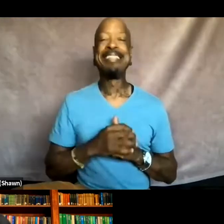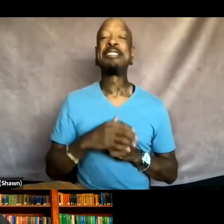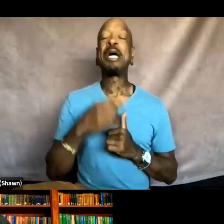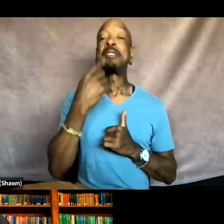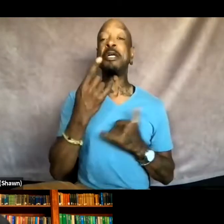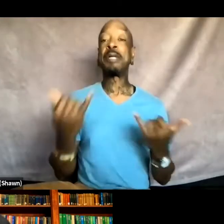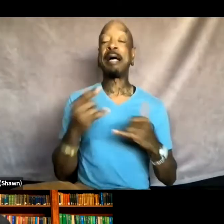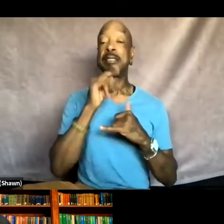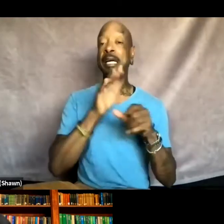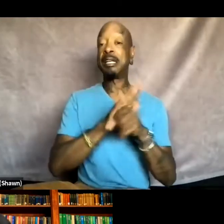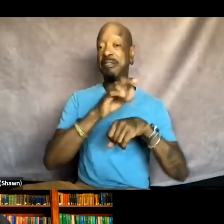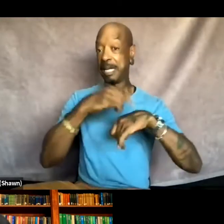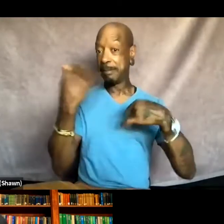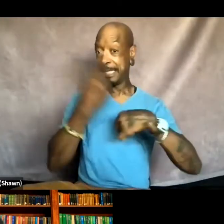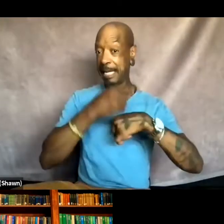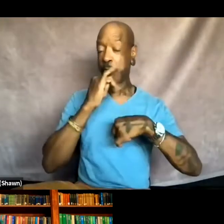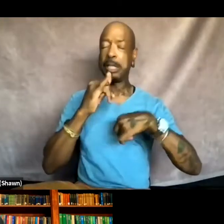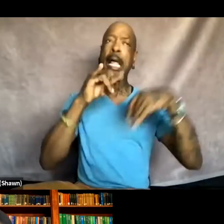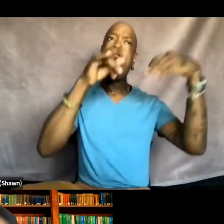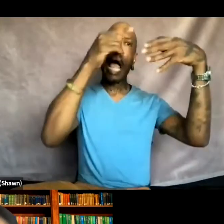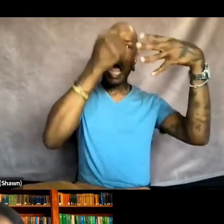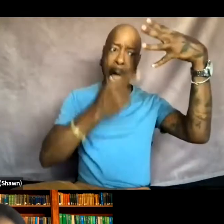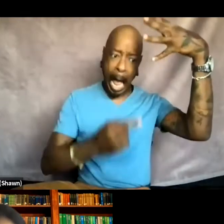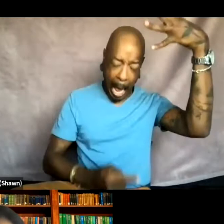not enough time today to cover all of the amazing things that he has written about.